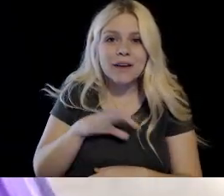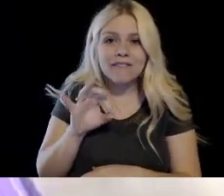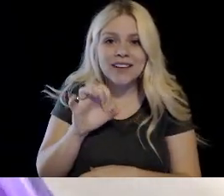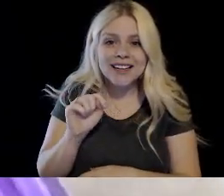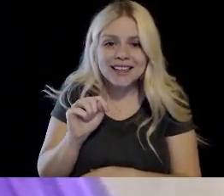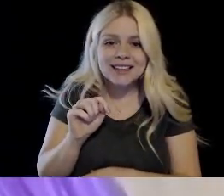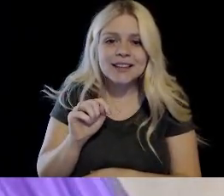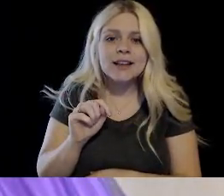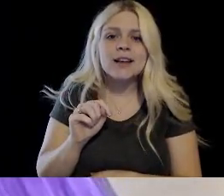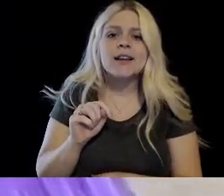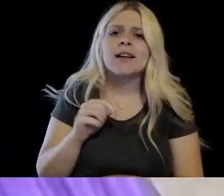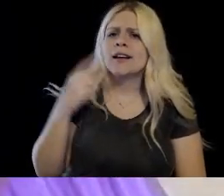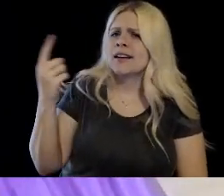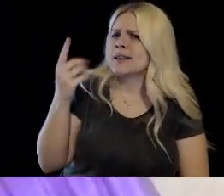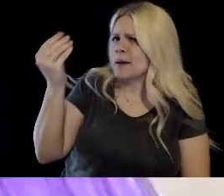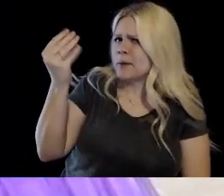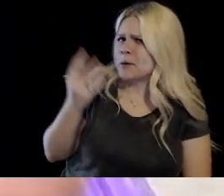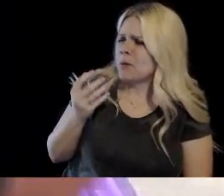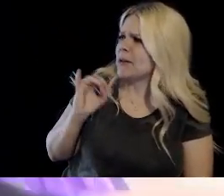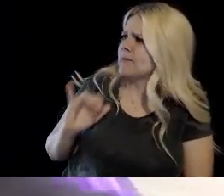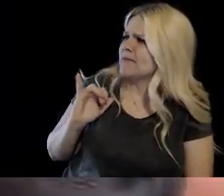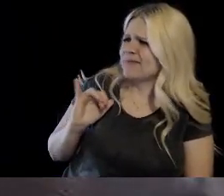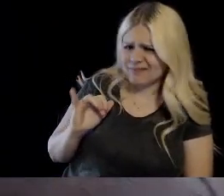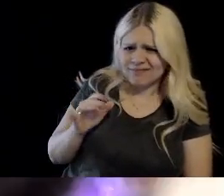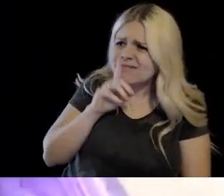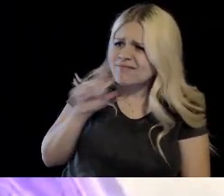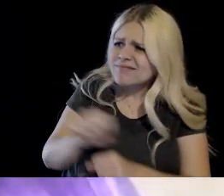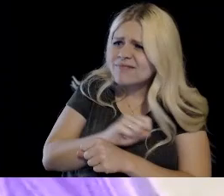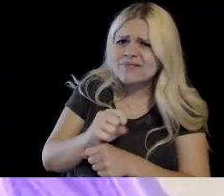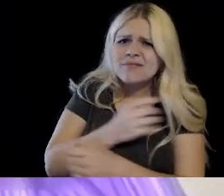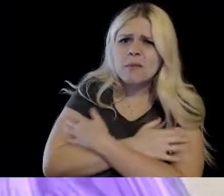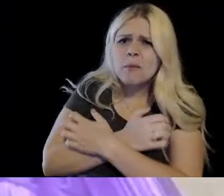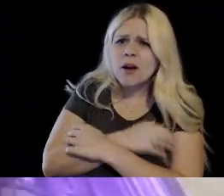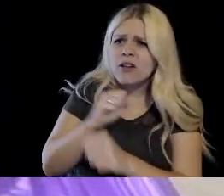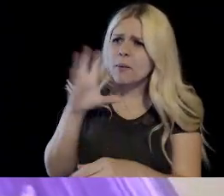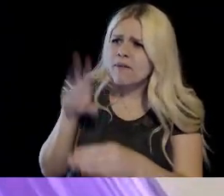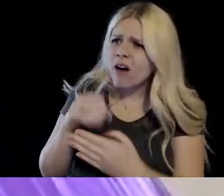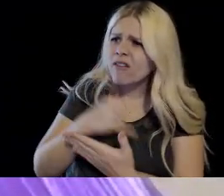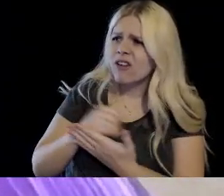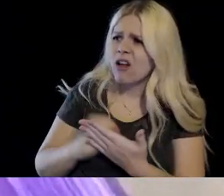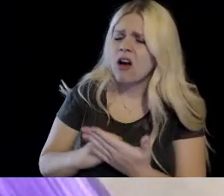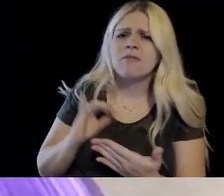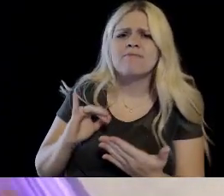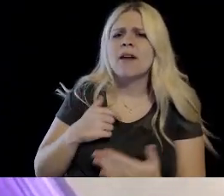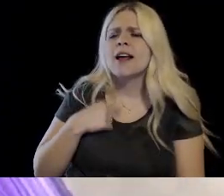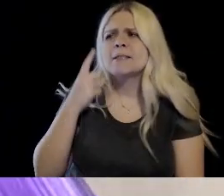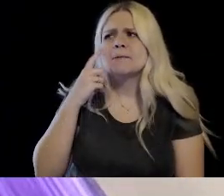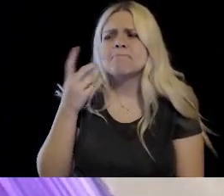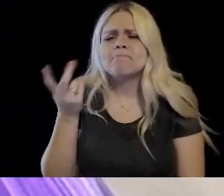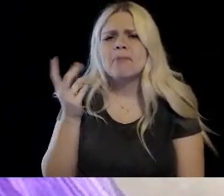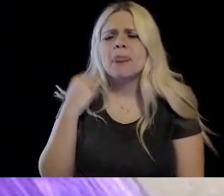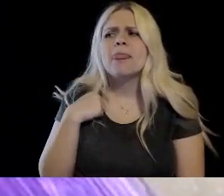animal art, I had to come down and see it for myself, because how on earth do you get a bear to participate in that? But they're fairly agreeable for the most part.